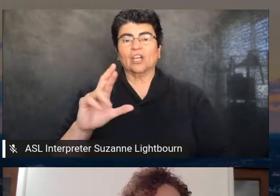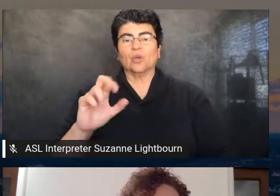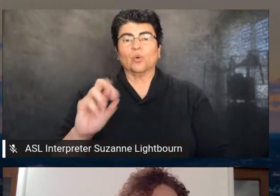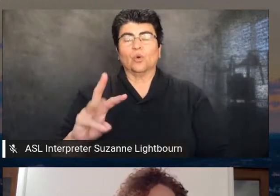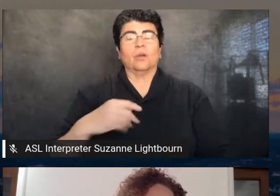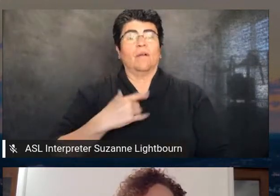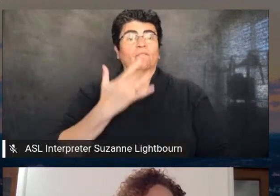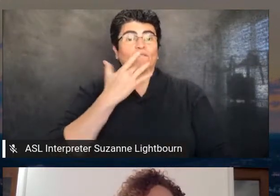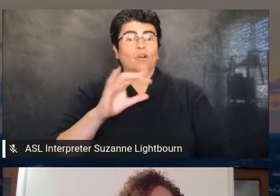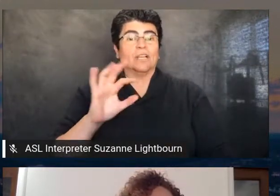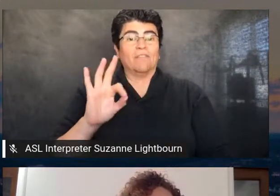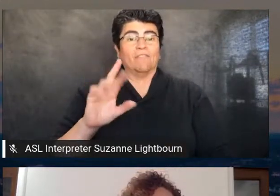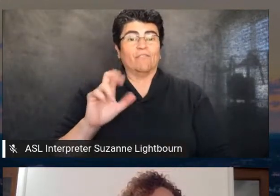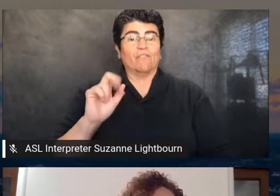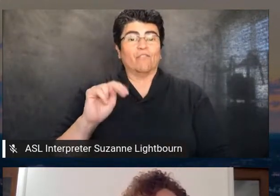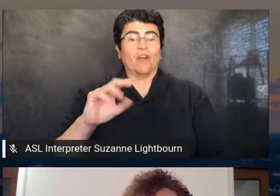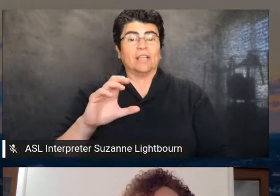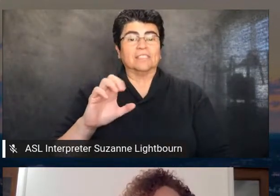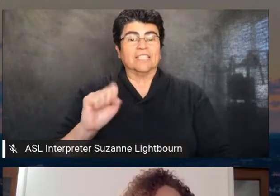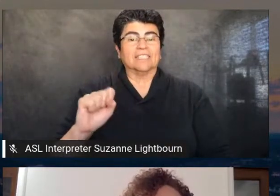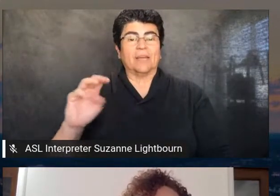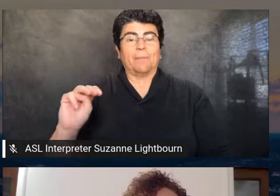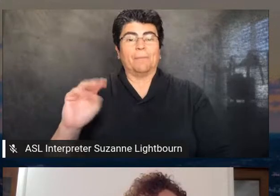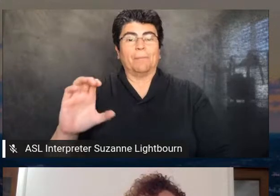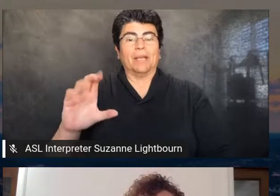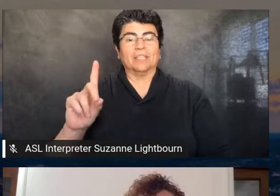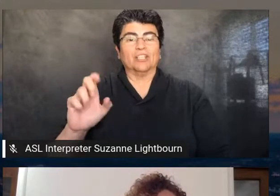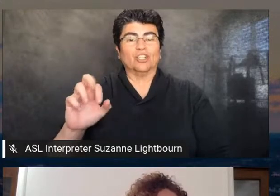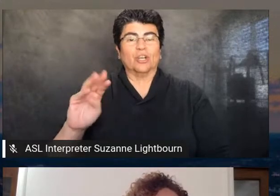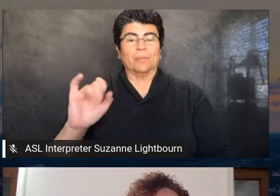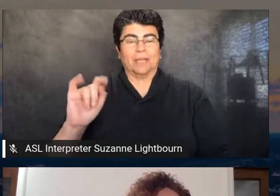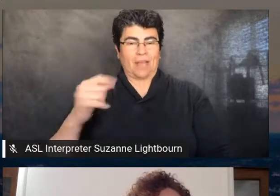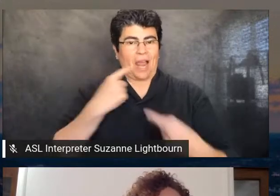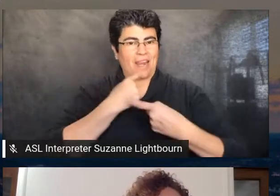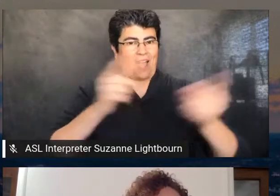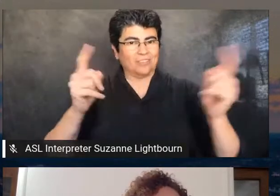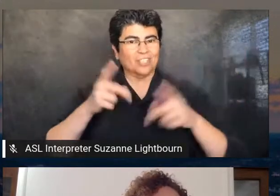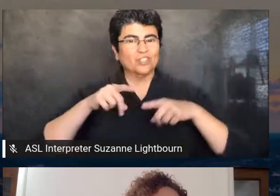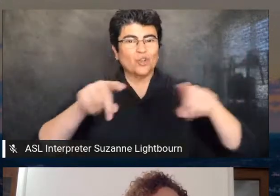did us the amazing favor of announcing it at the Oscars, which surprised us all,